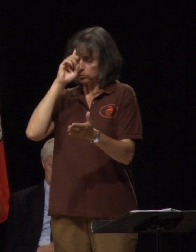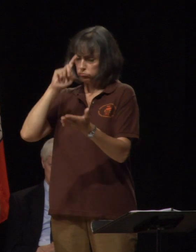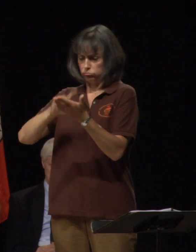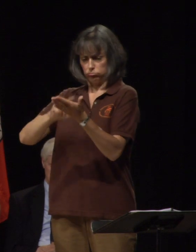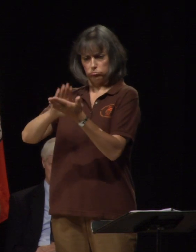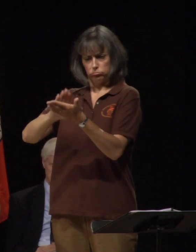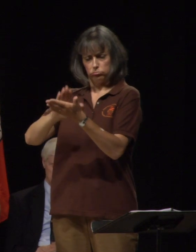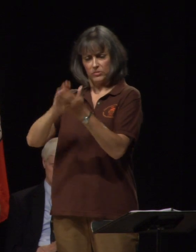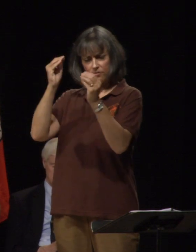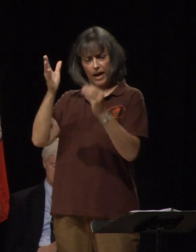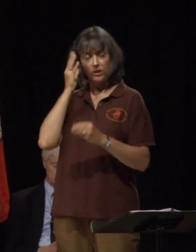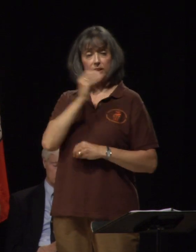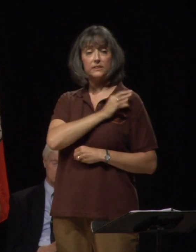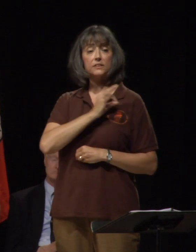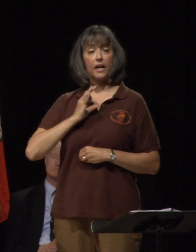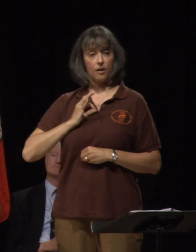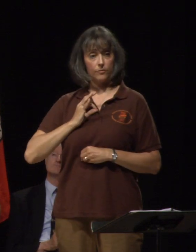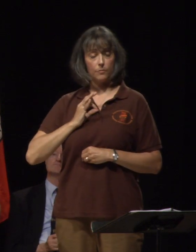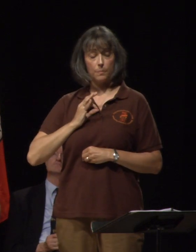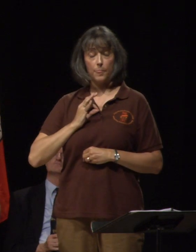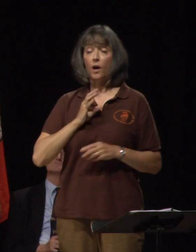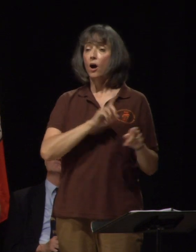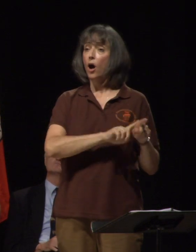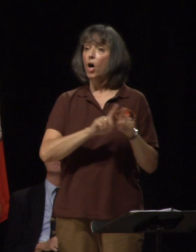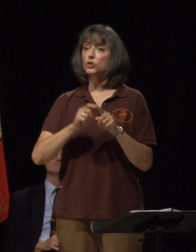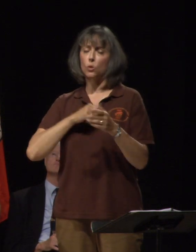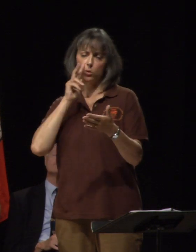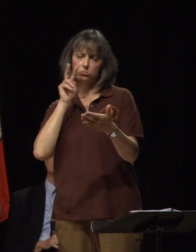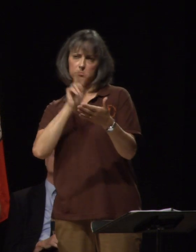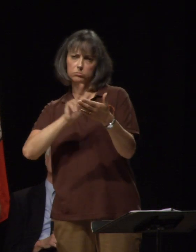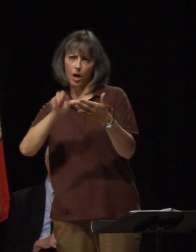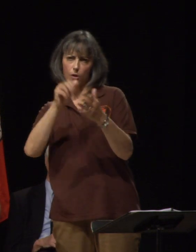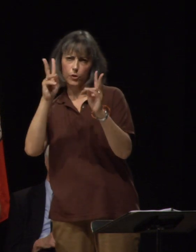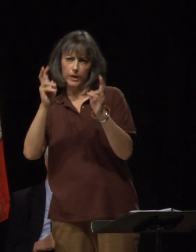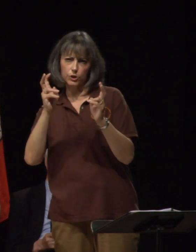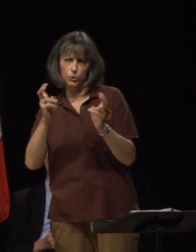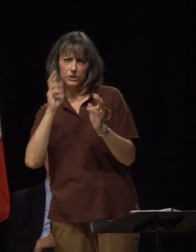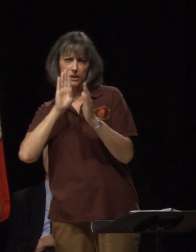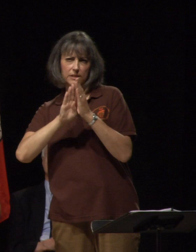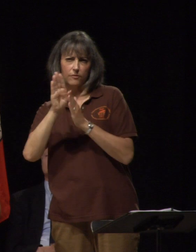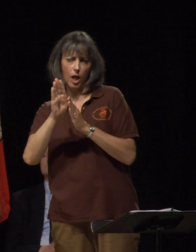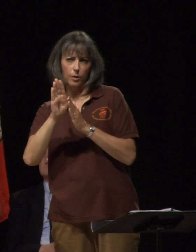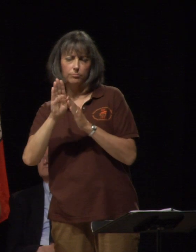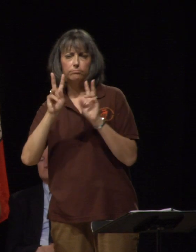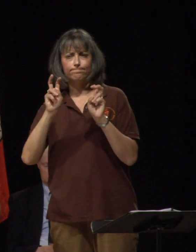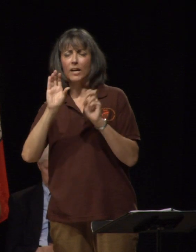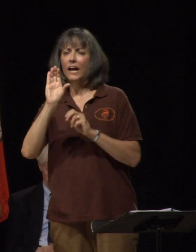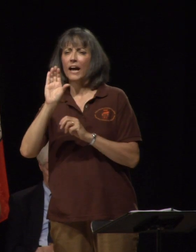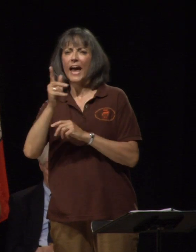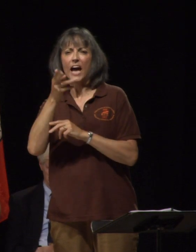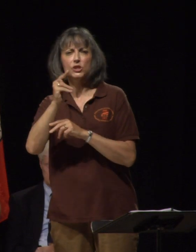IDENTIFIED ISSUES AND DEVELOP ACTION PLANS LATER ON IN THE ACADEMIC YEAR.